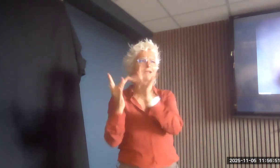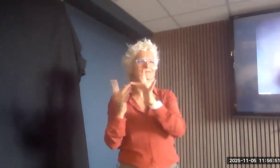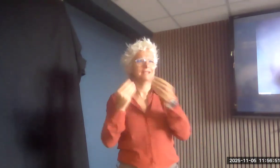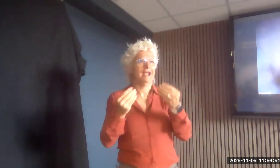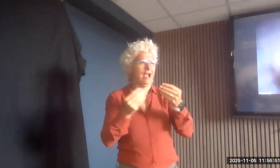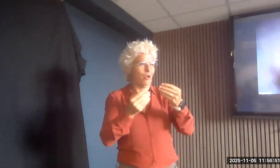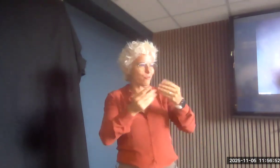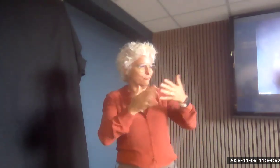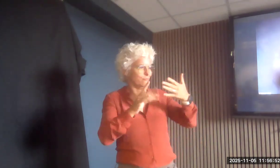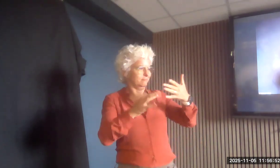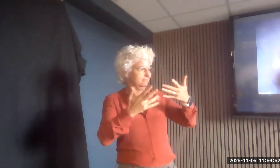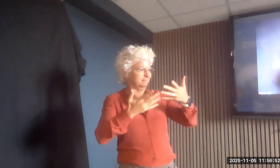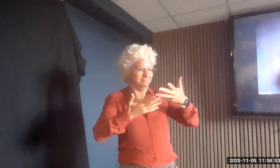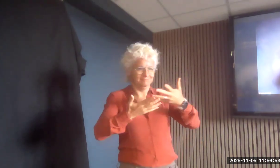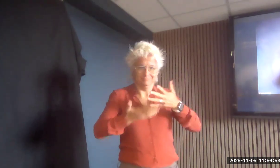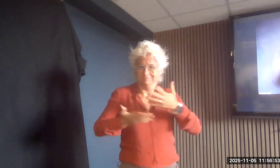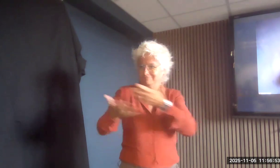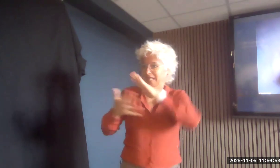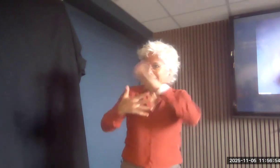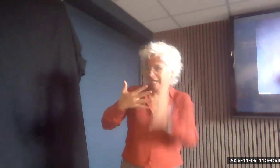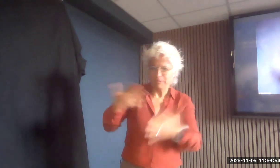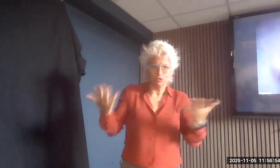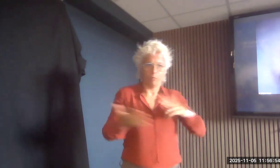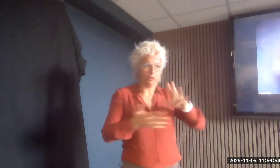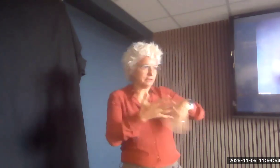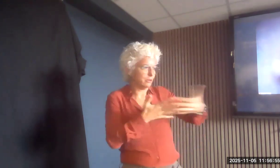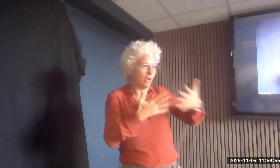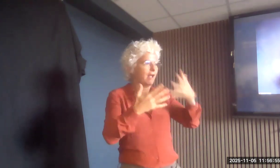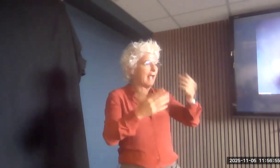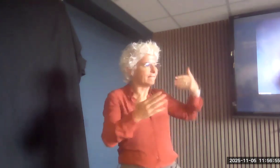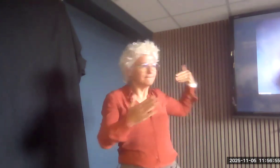I love language contact.